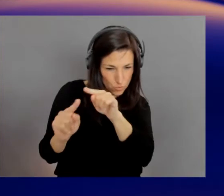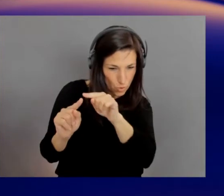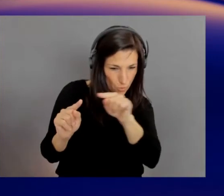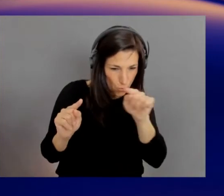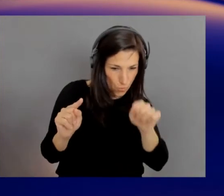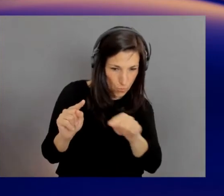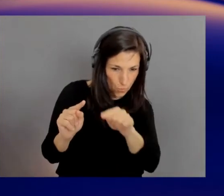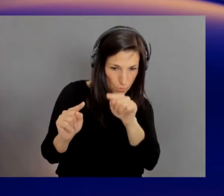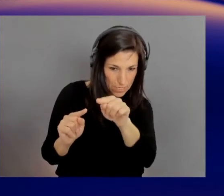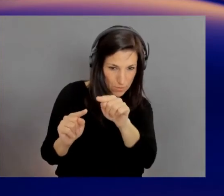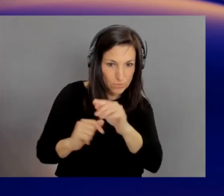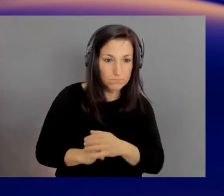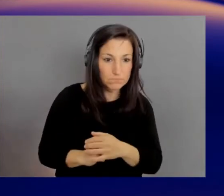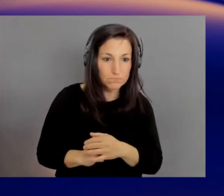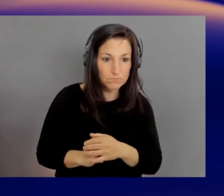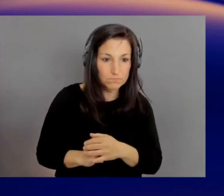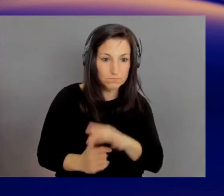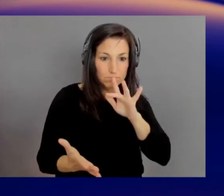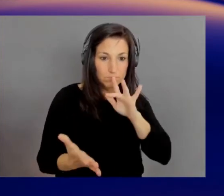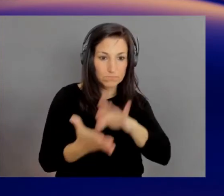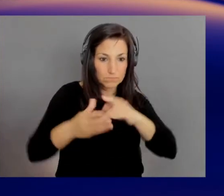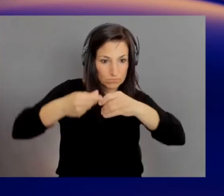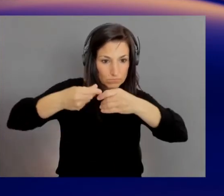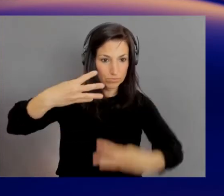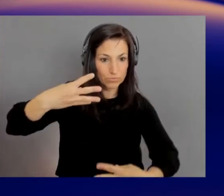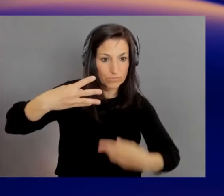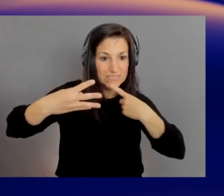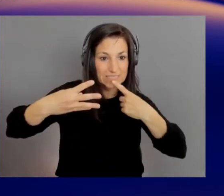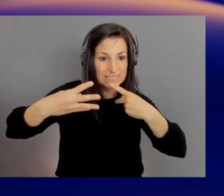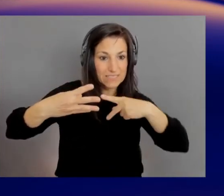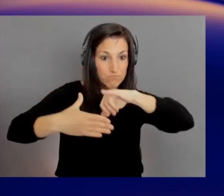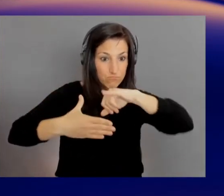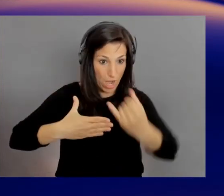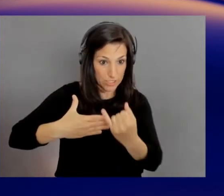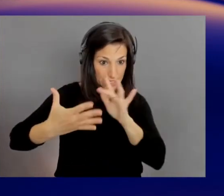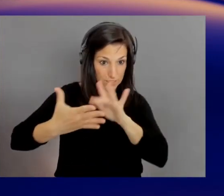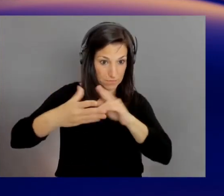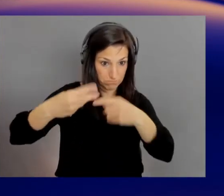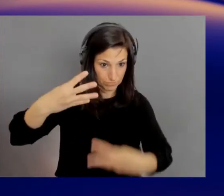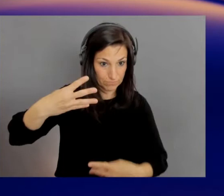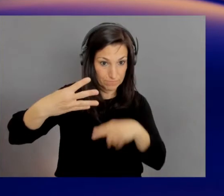Select the dropdown of projects. This is where you can actually create a new project.